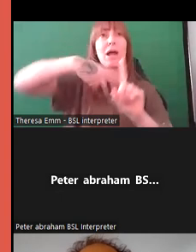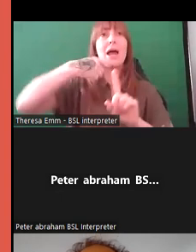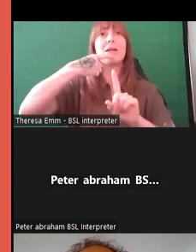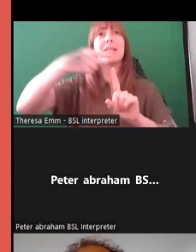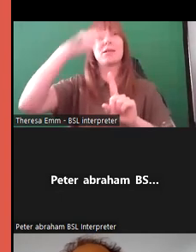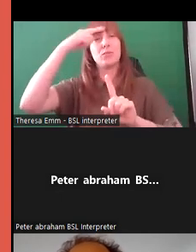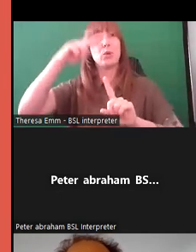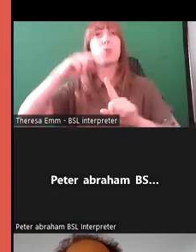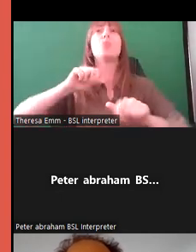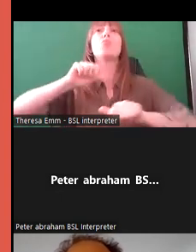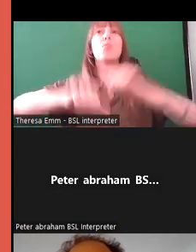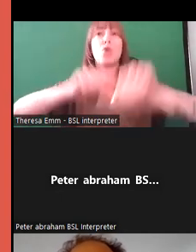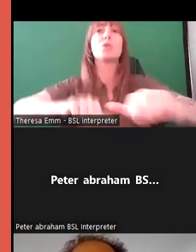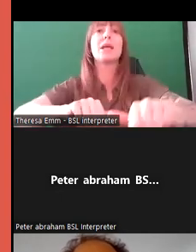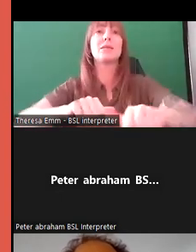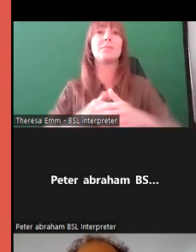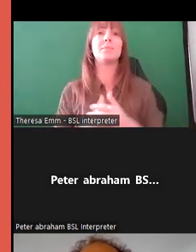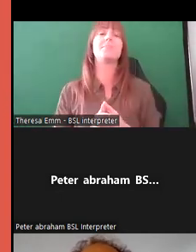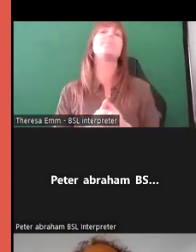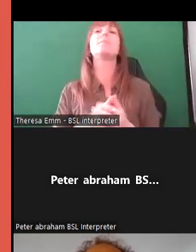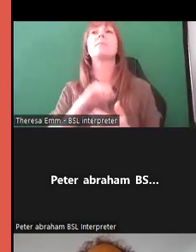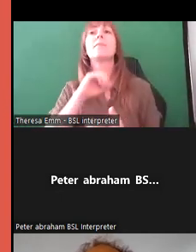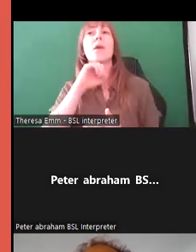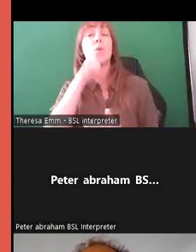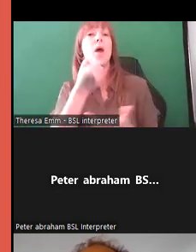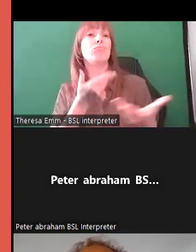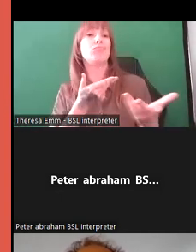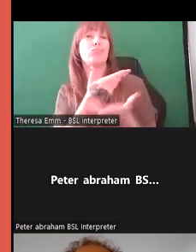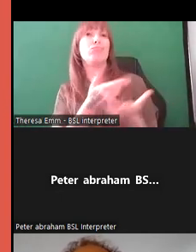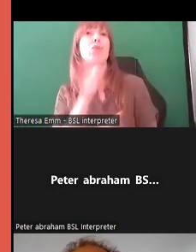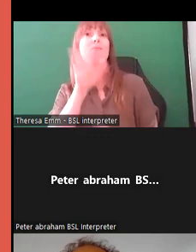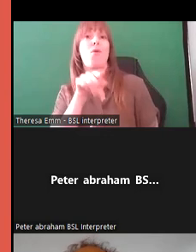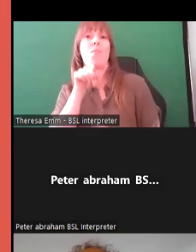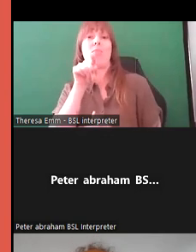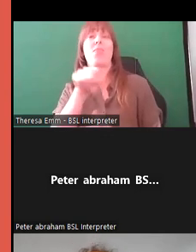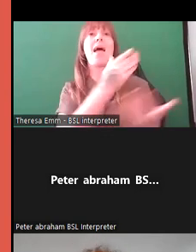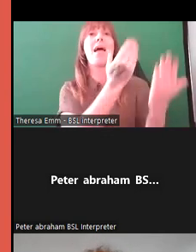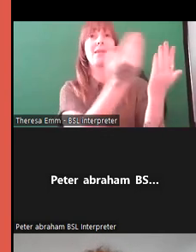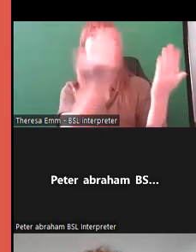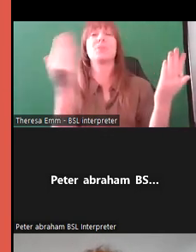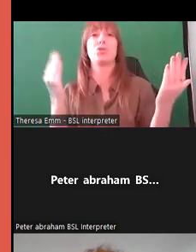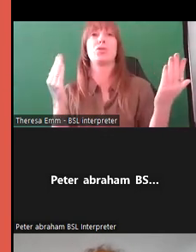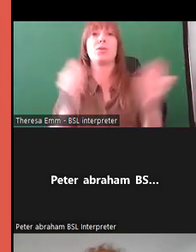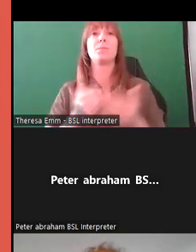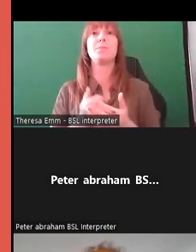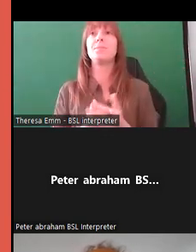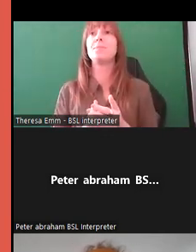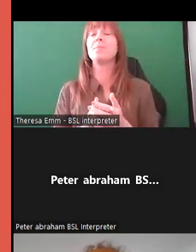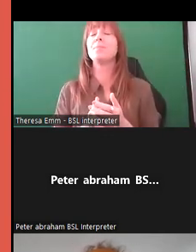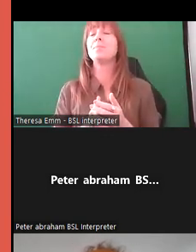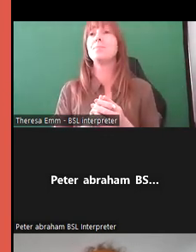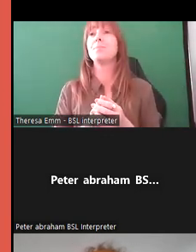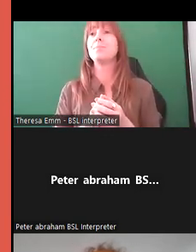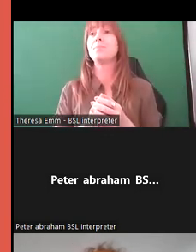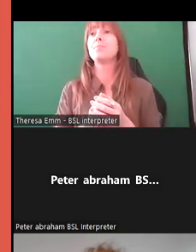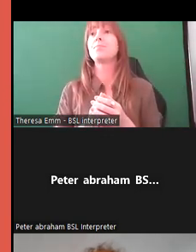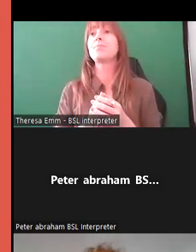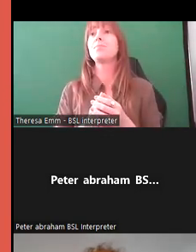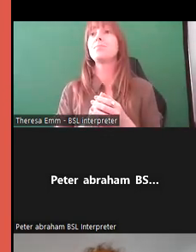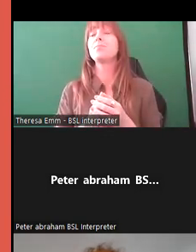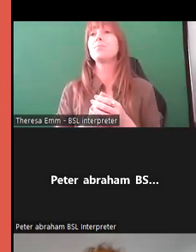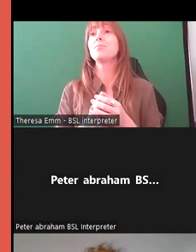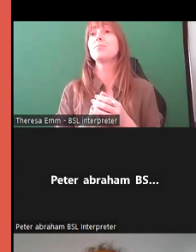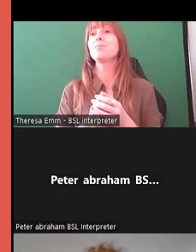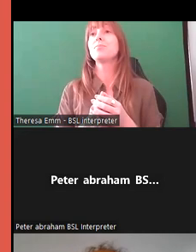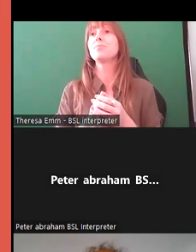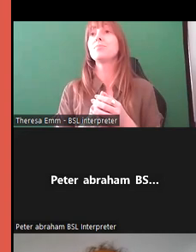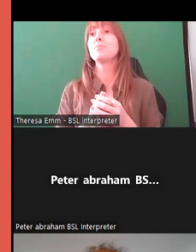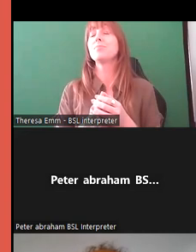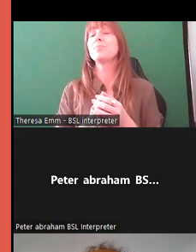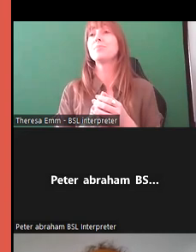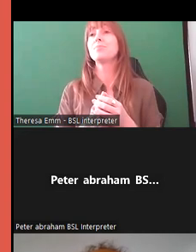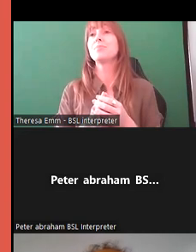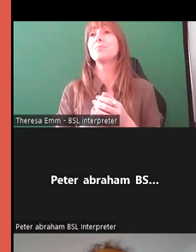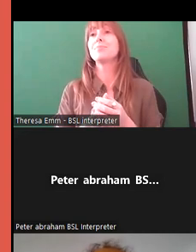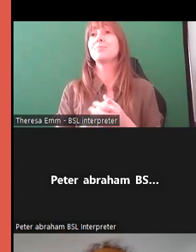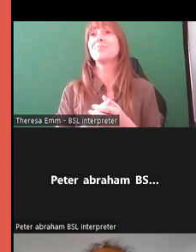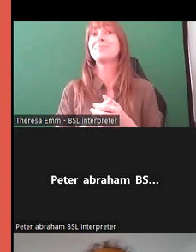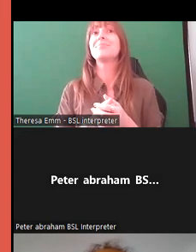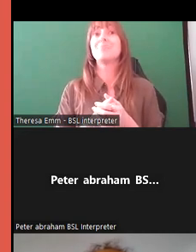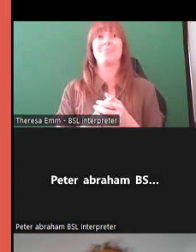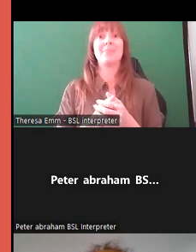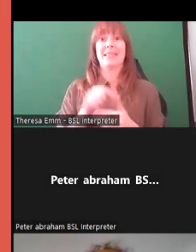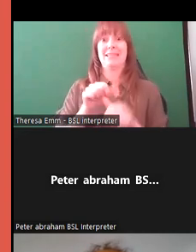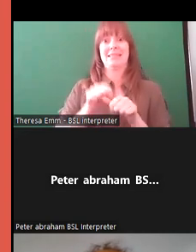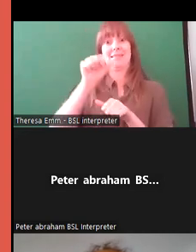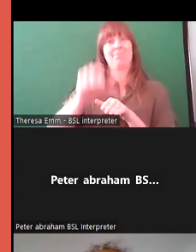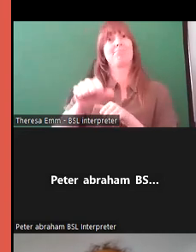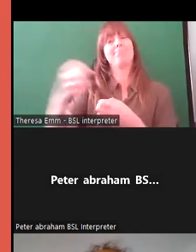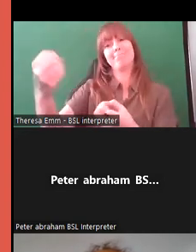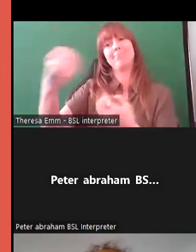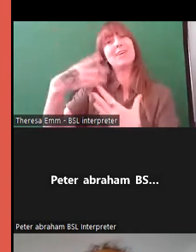going to talk about... from that exhibition, we then got feedback on it and we decided as